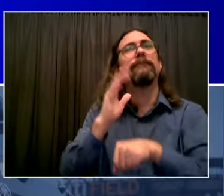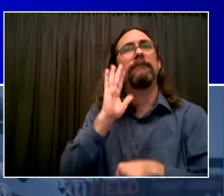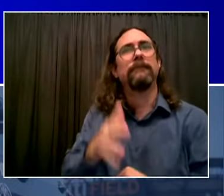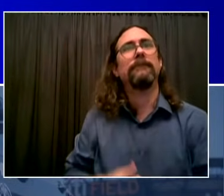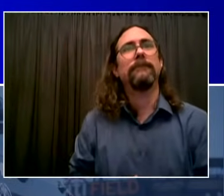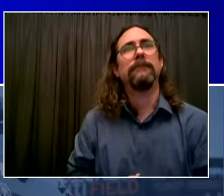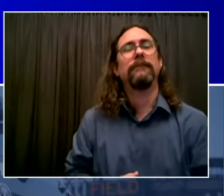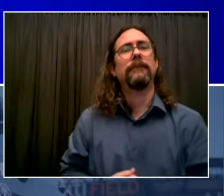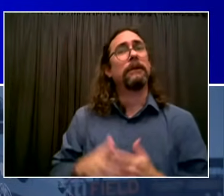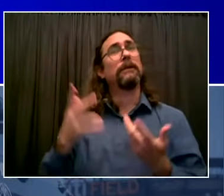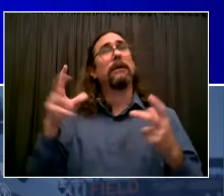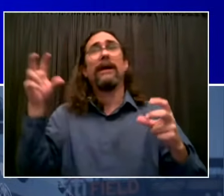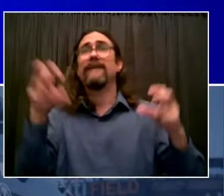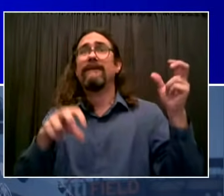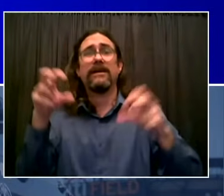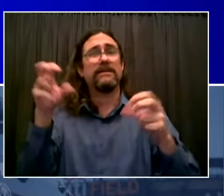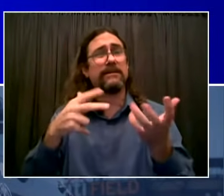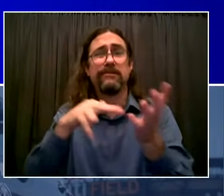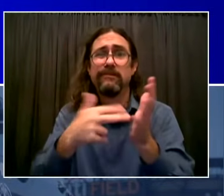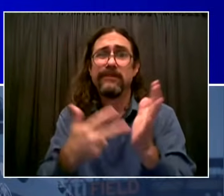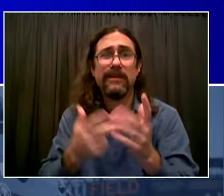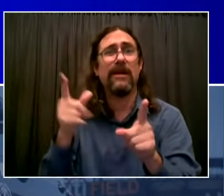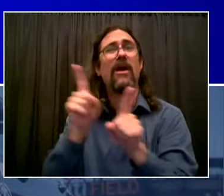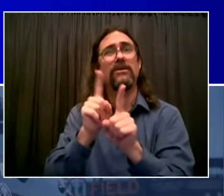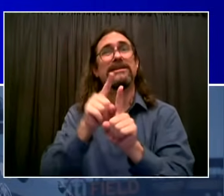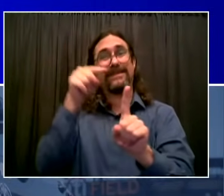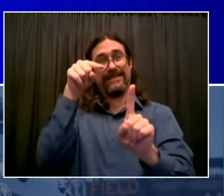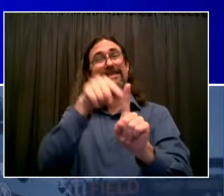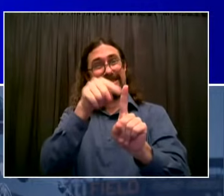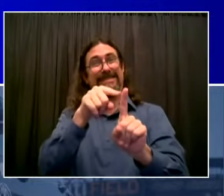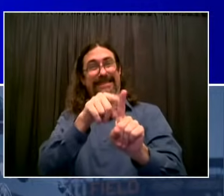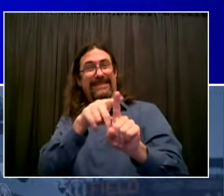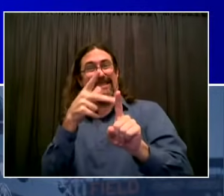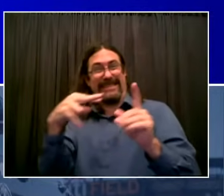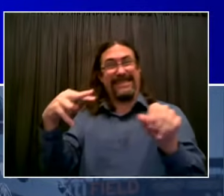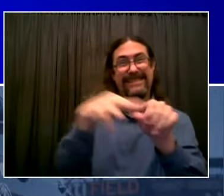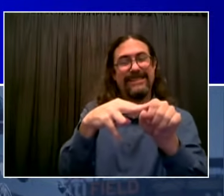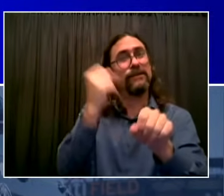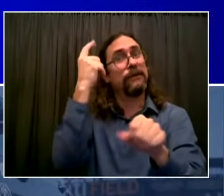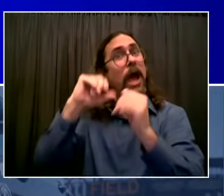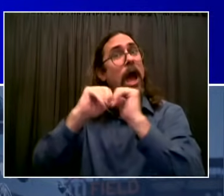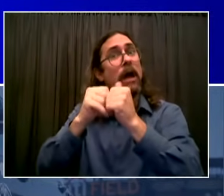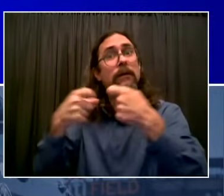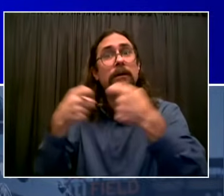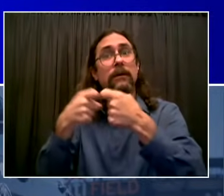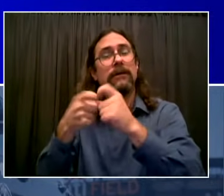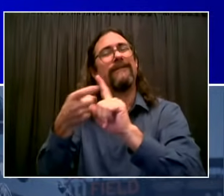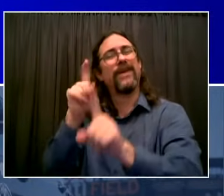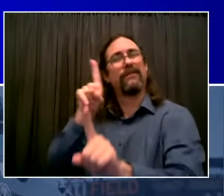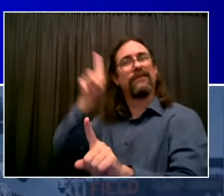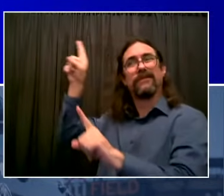YOU'LL BE SEEING SOLAR CHARGERS, MOBILE VEHICLE CHARGES, A WHOLE